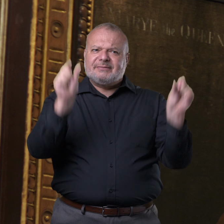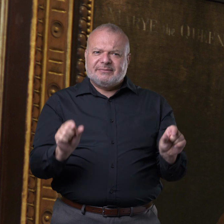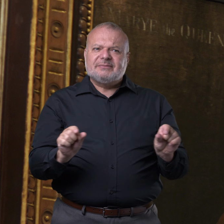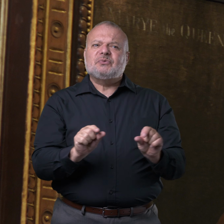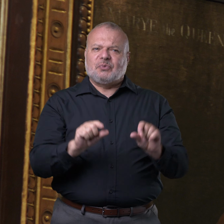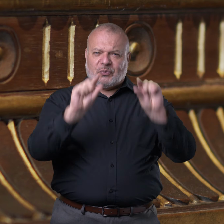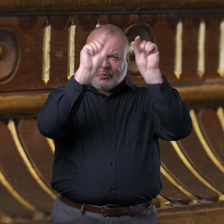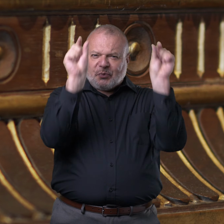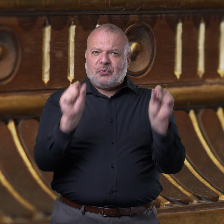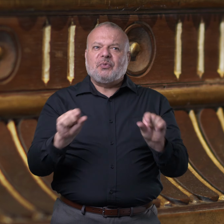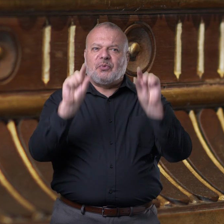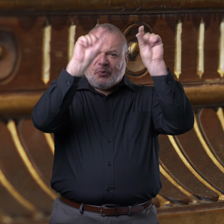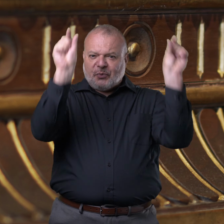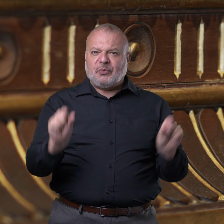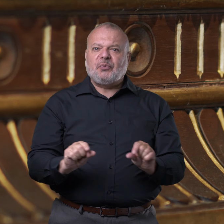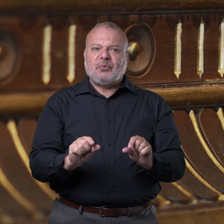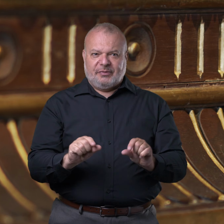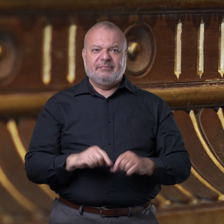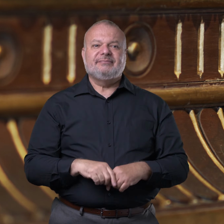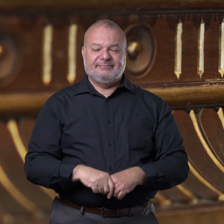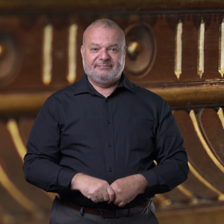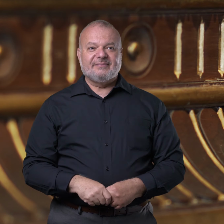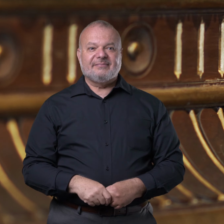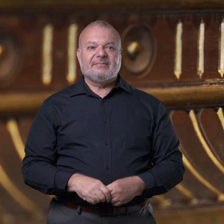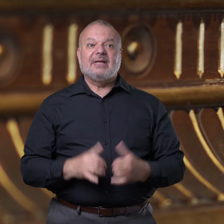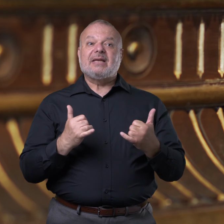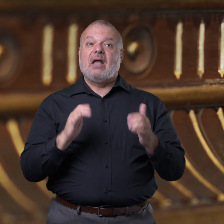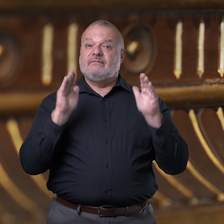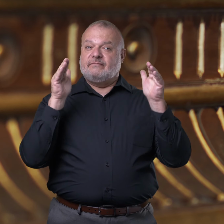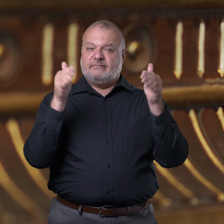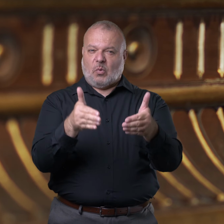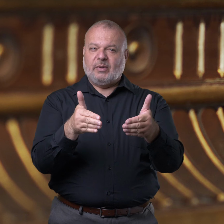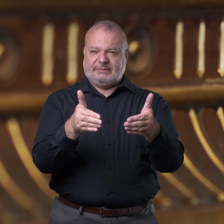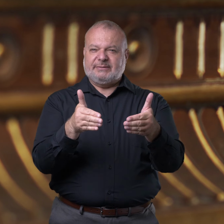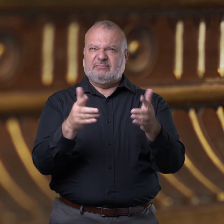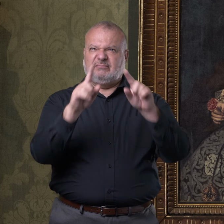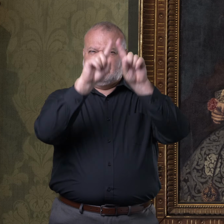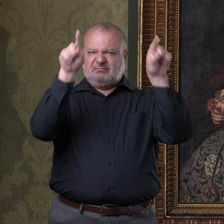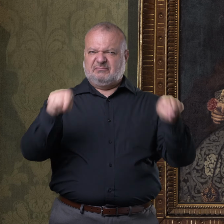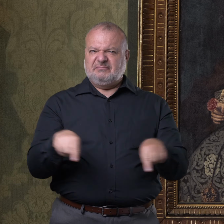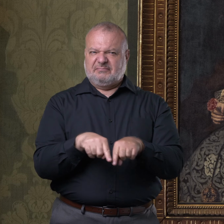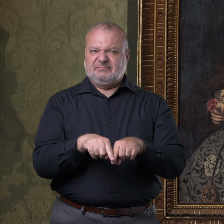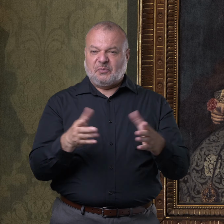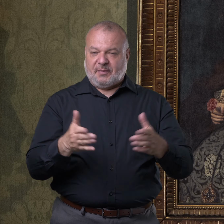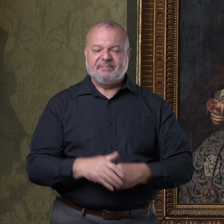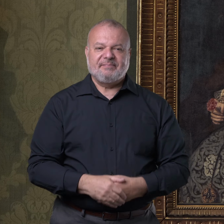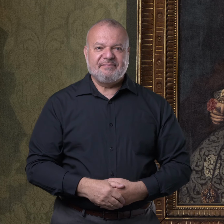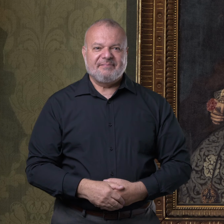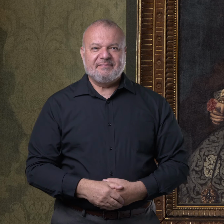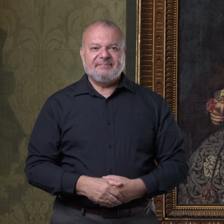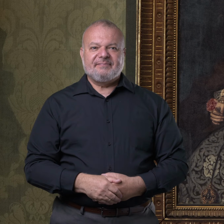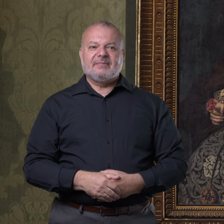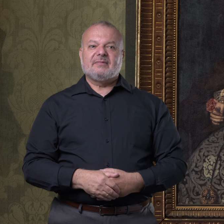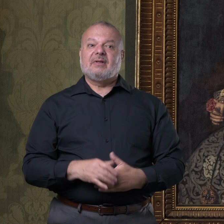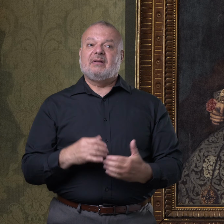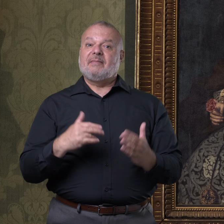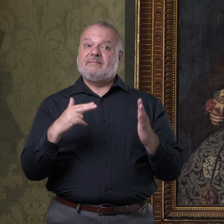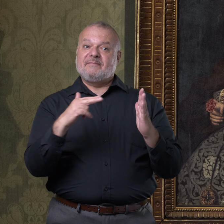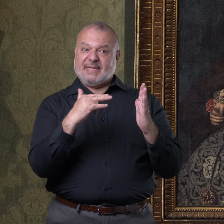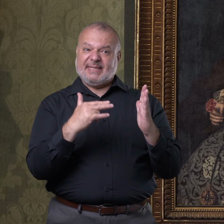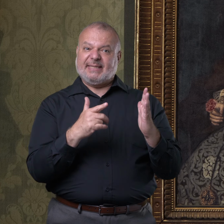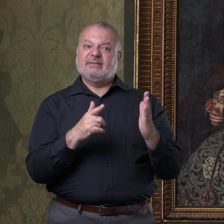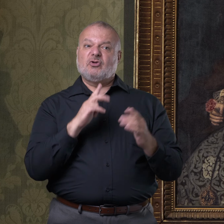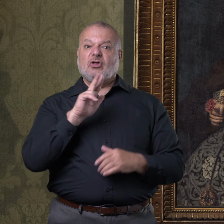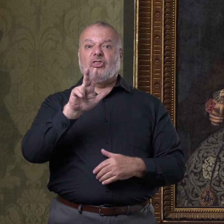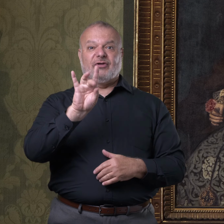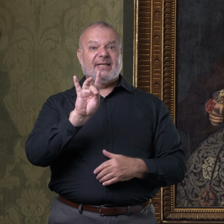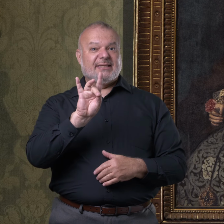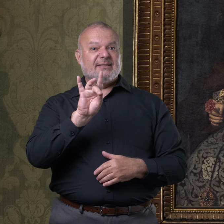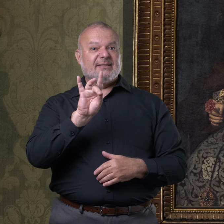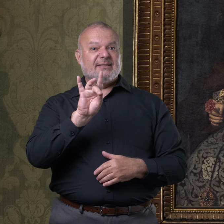Now let's focus on this portrait of Mary Tudor, painted when she was 38 years old.